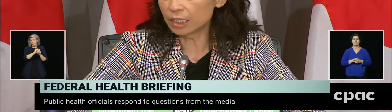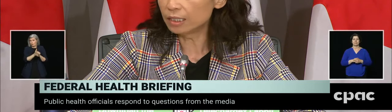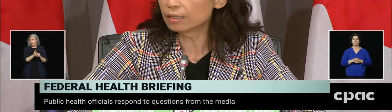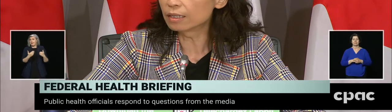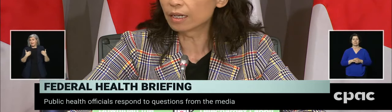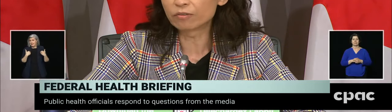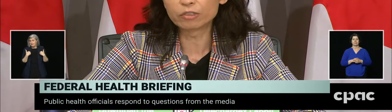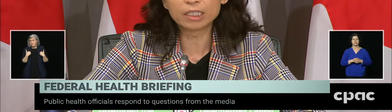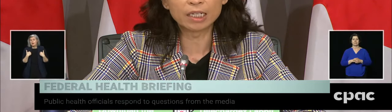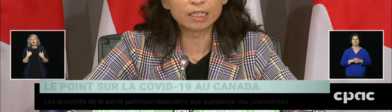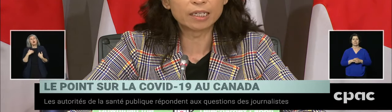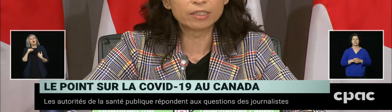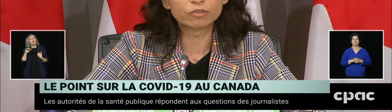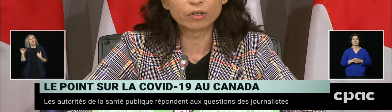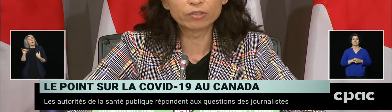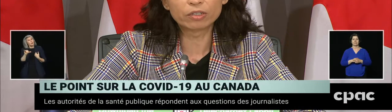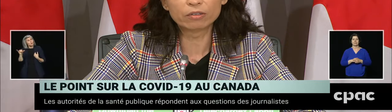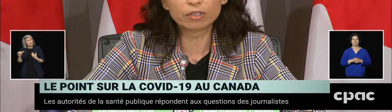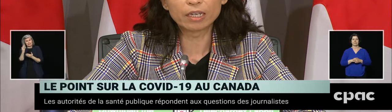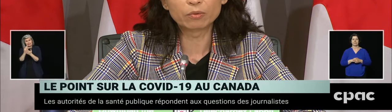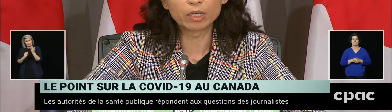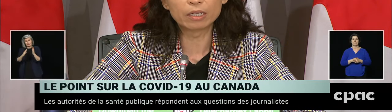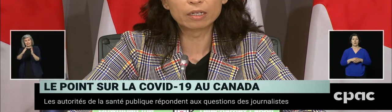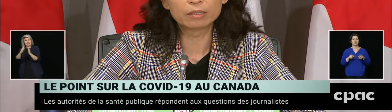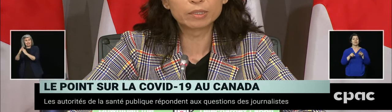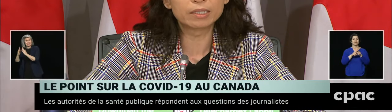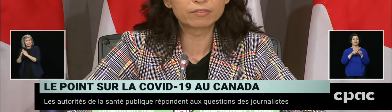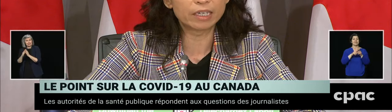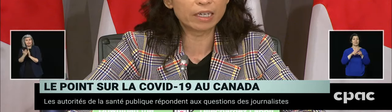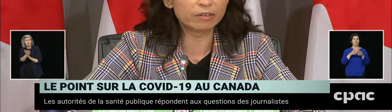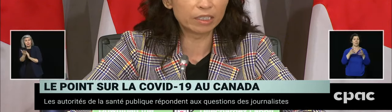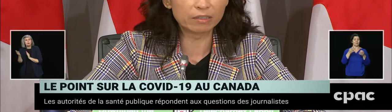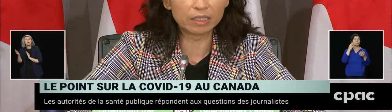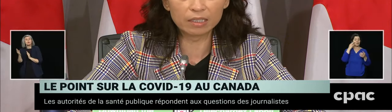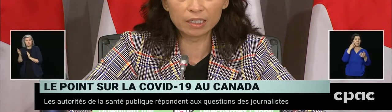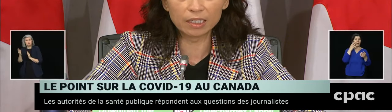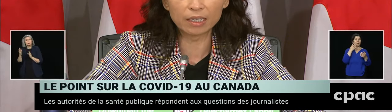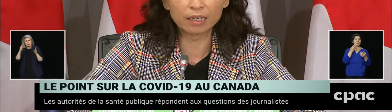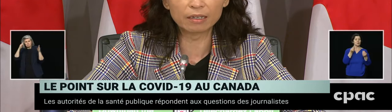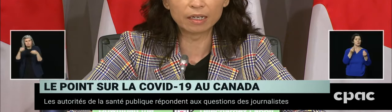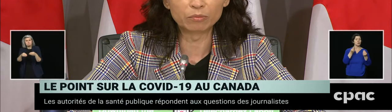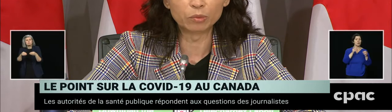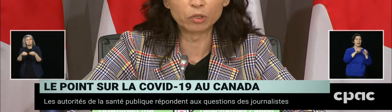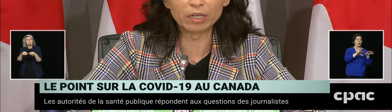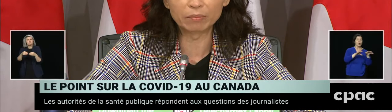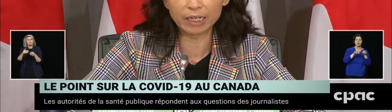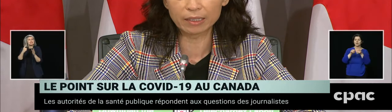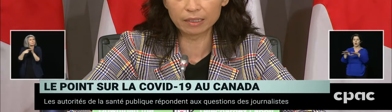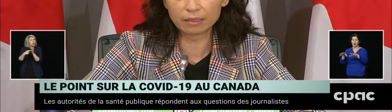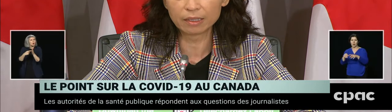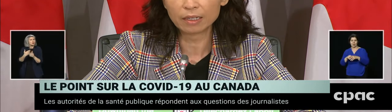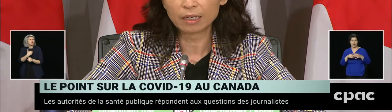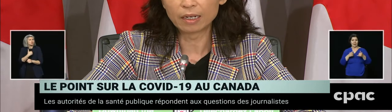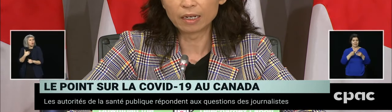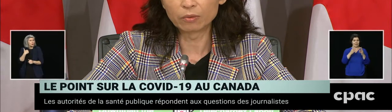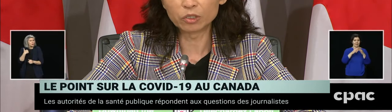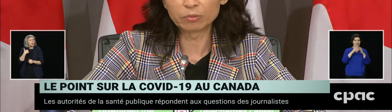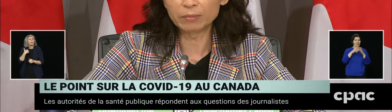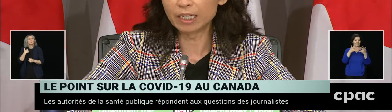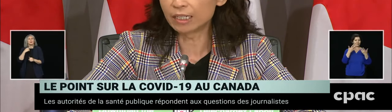LOCATION IS SORT OF -- AS YOU